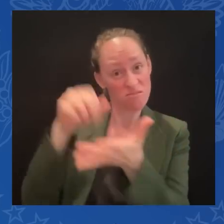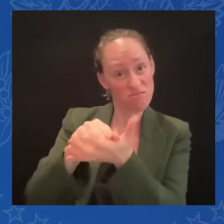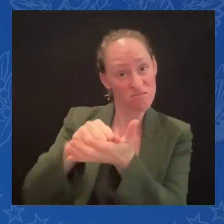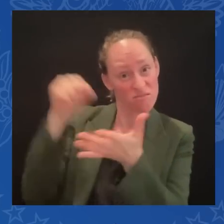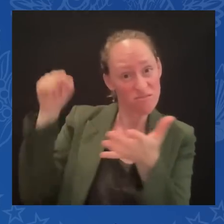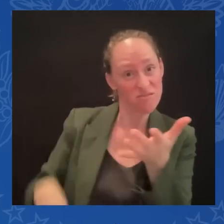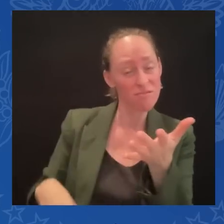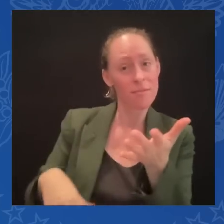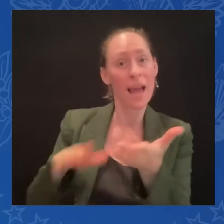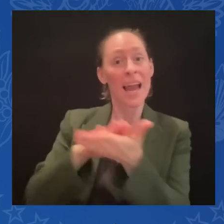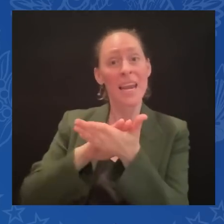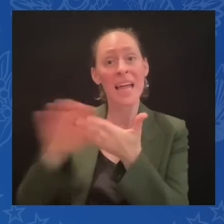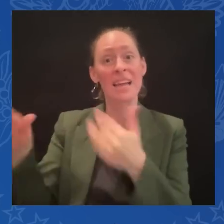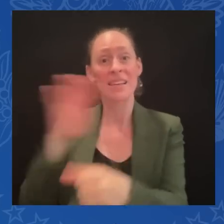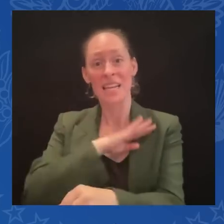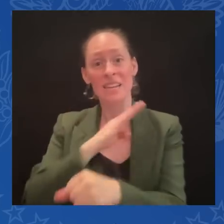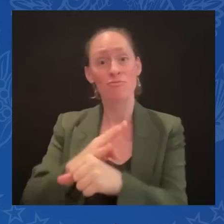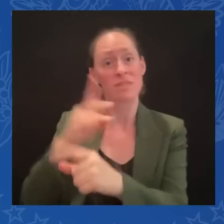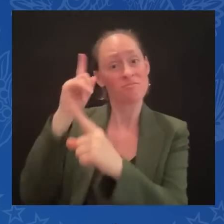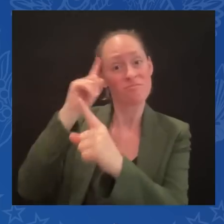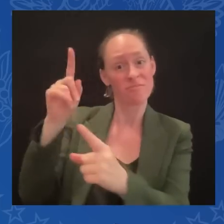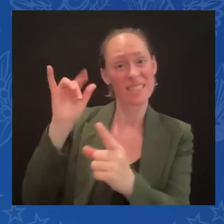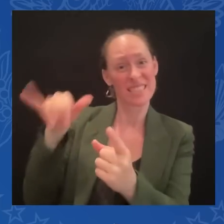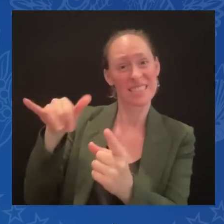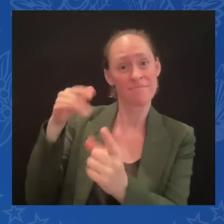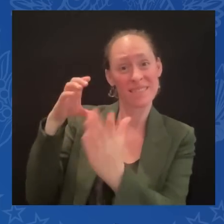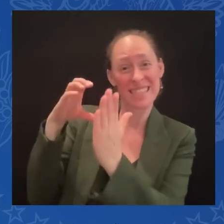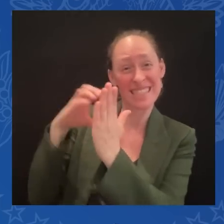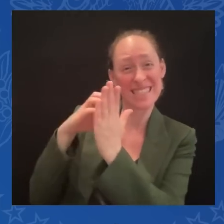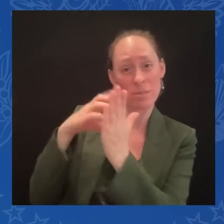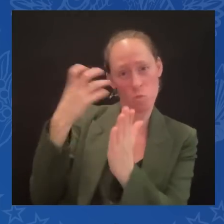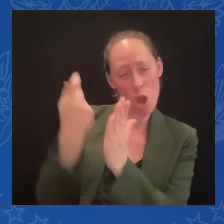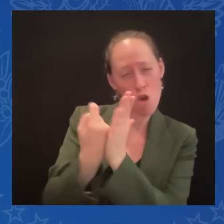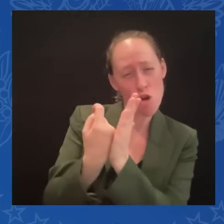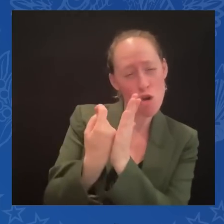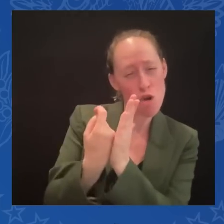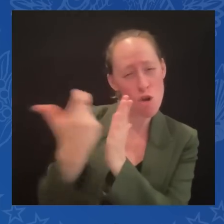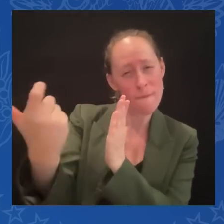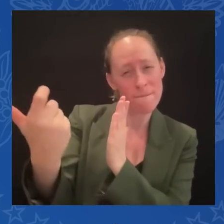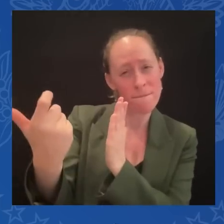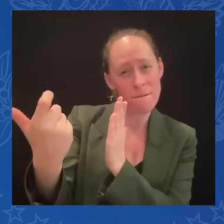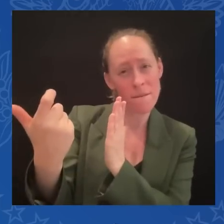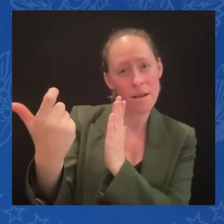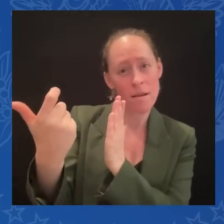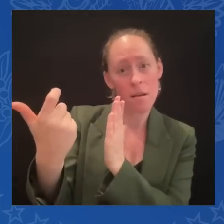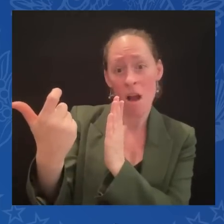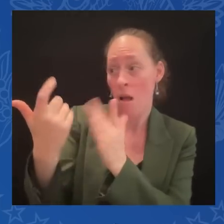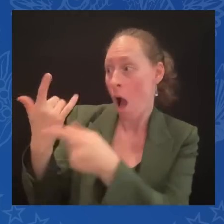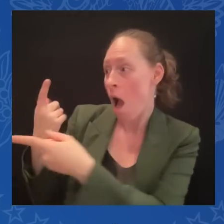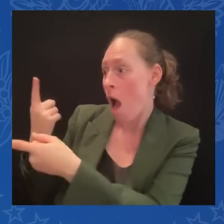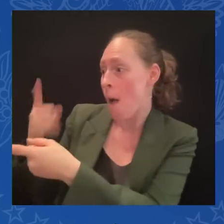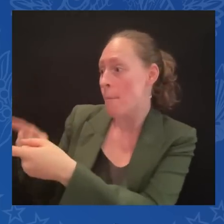that attached -- attracted all these jobs. You know, and then, after that effort failed,